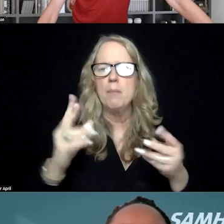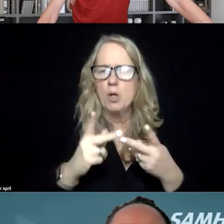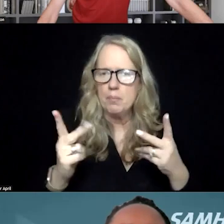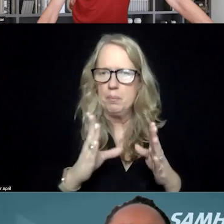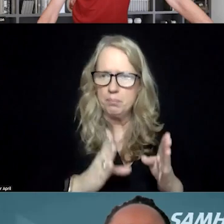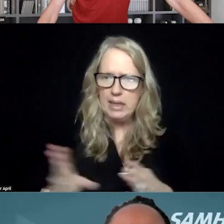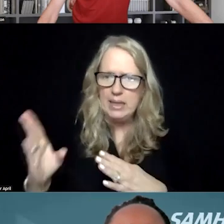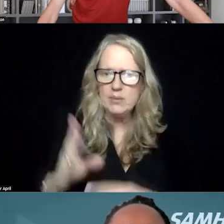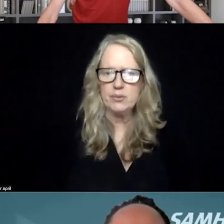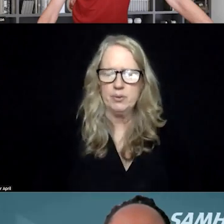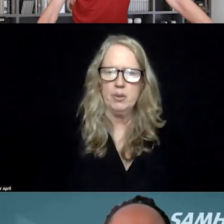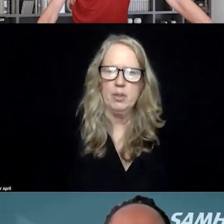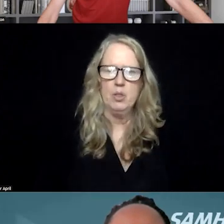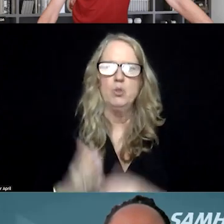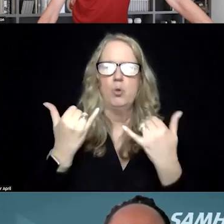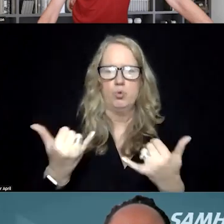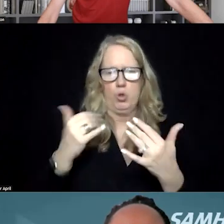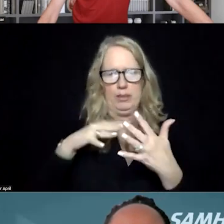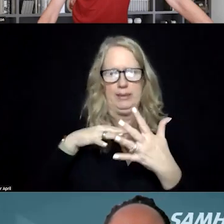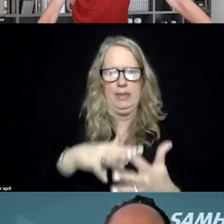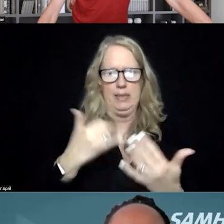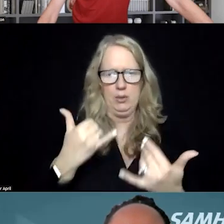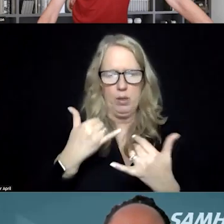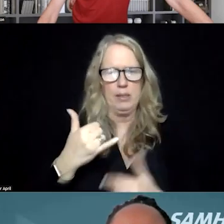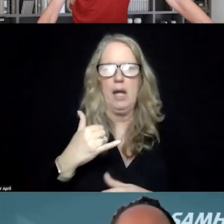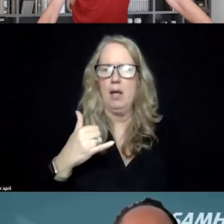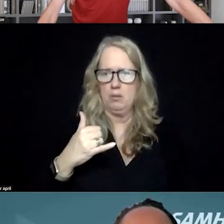SO THERE IS A CURRENT STUDY UNDER WAY. THERE HAVE BEEN WEBINARS.